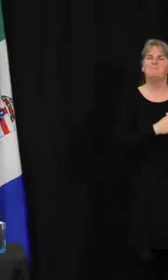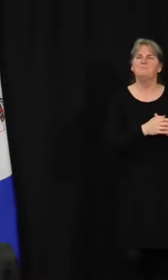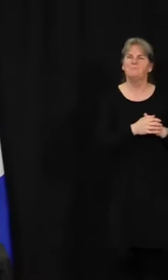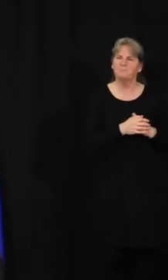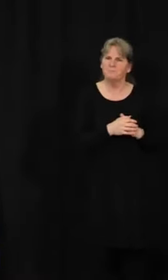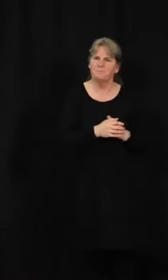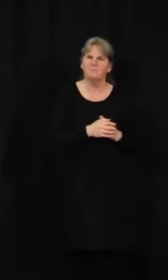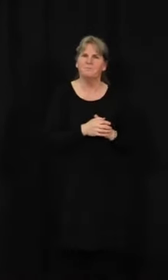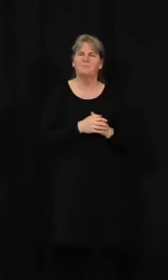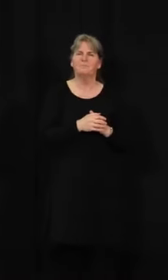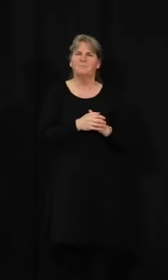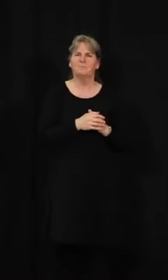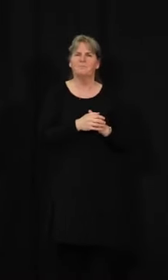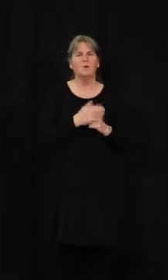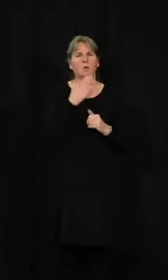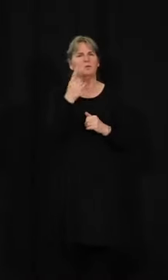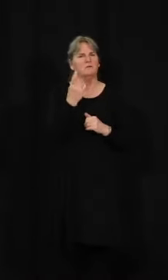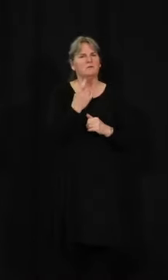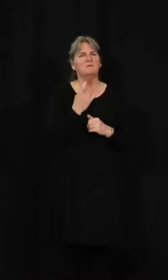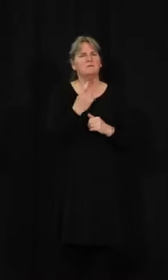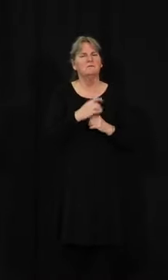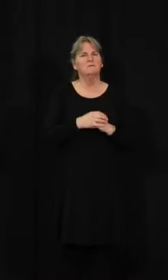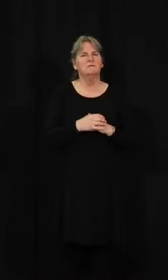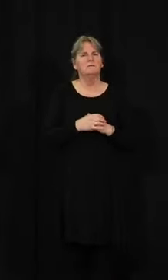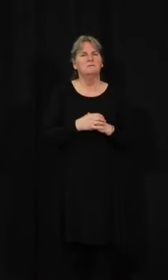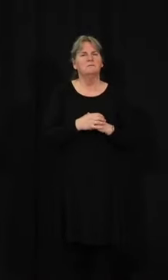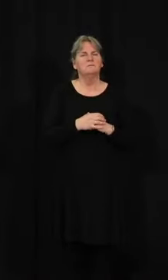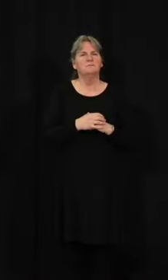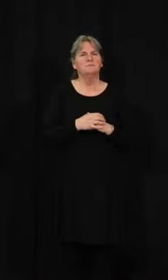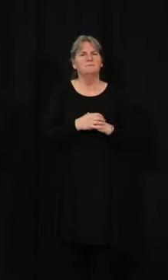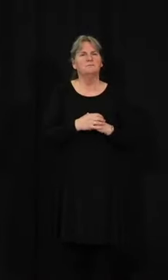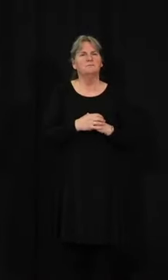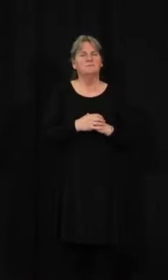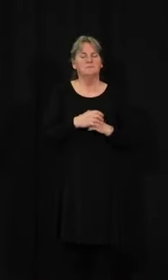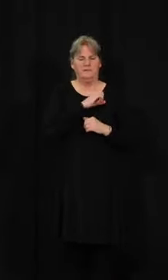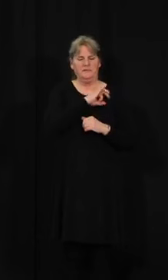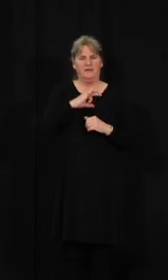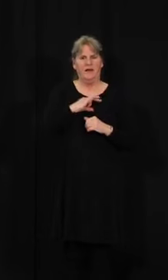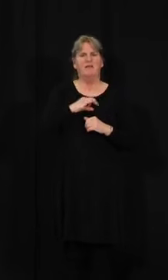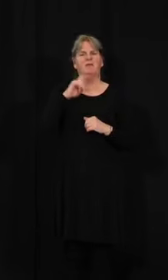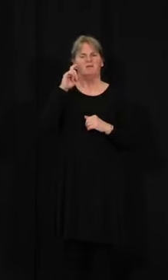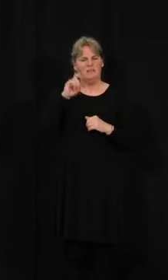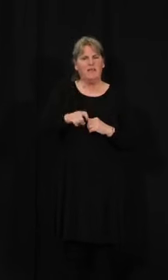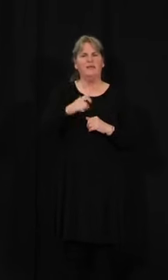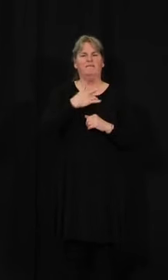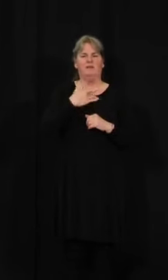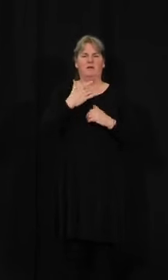Yeah, I think it is a good question that employees need to be comfortable with the